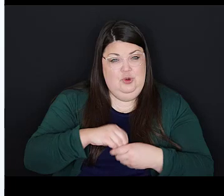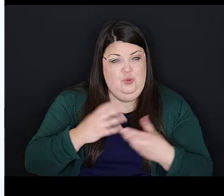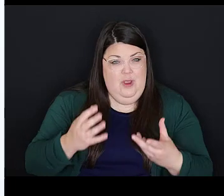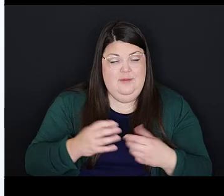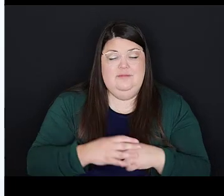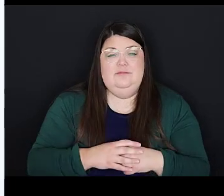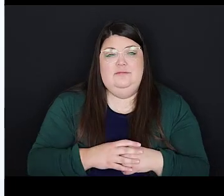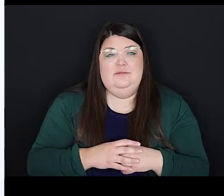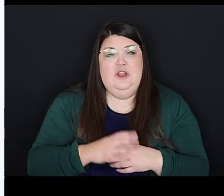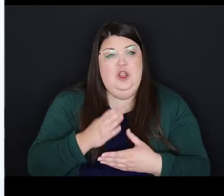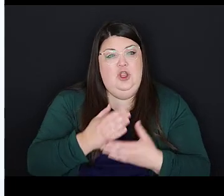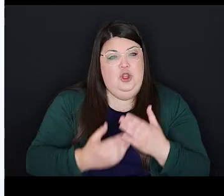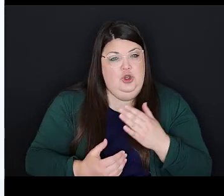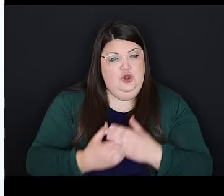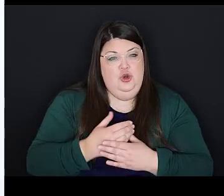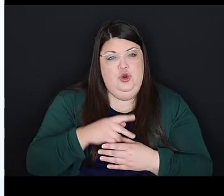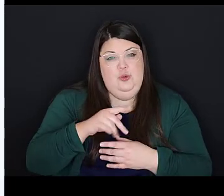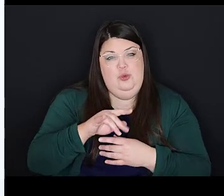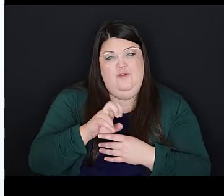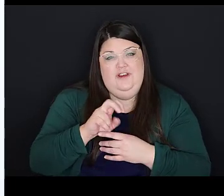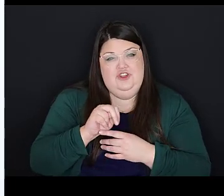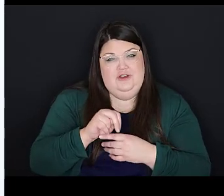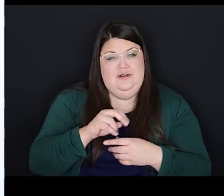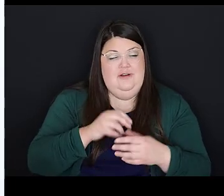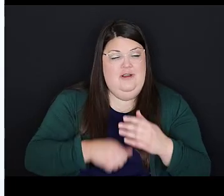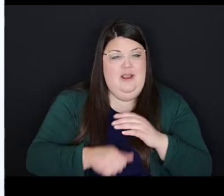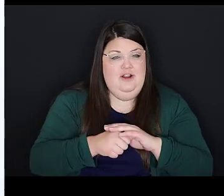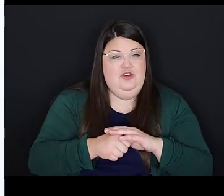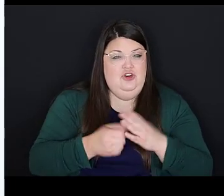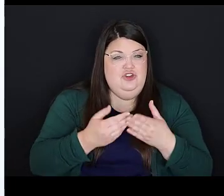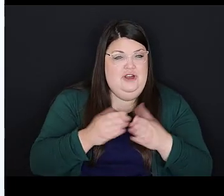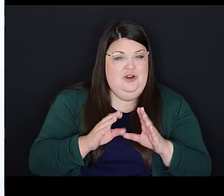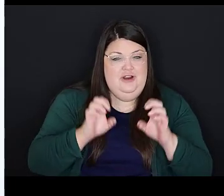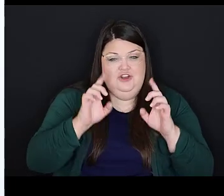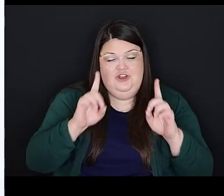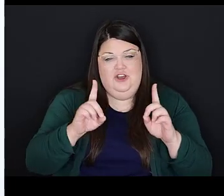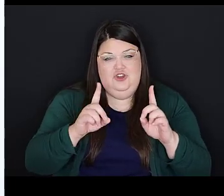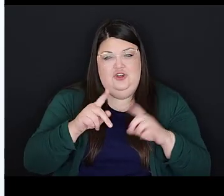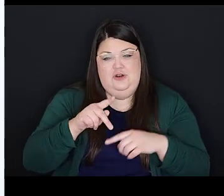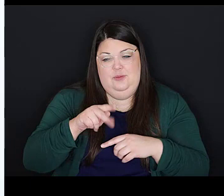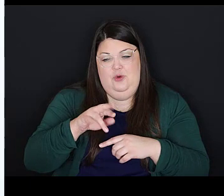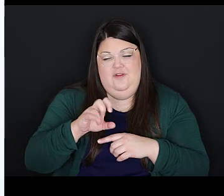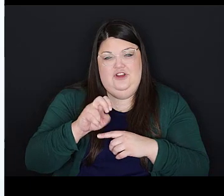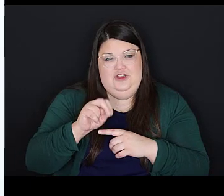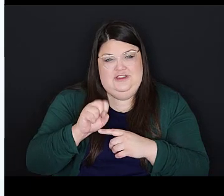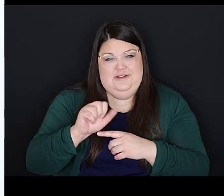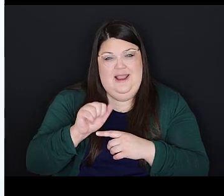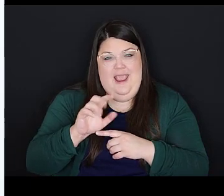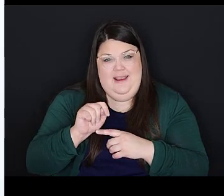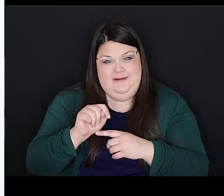in the Department of Education’s General Education Provisions Act (GEPA). Section